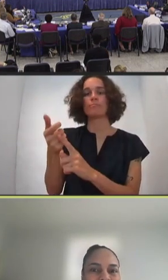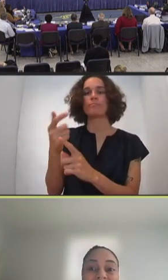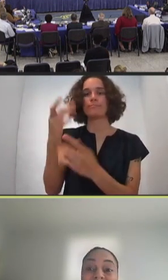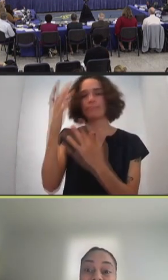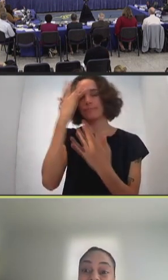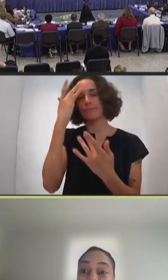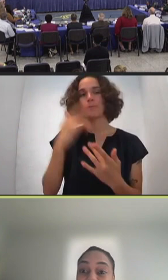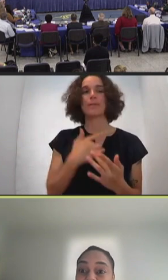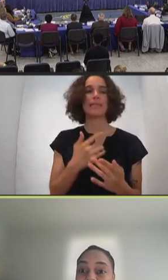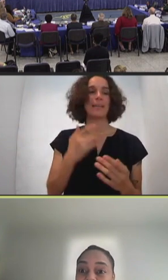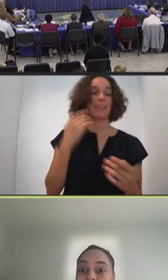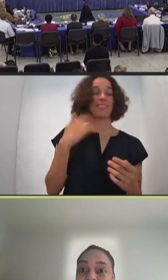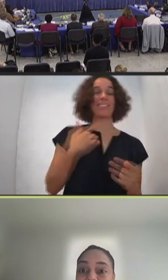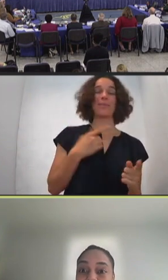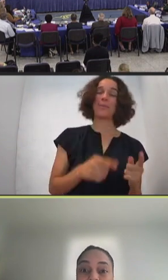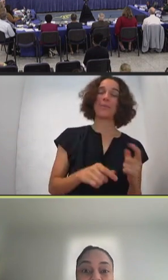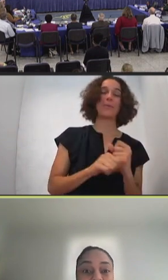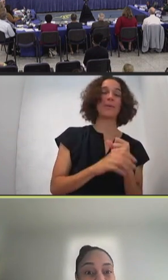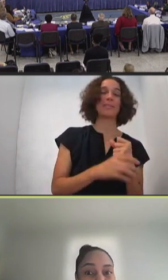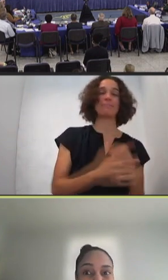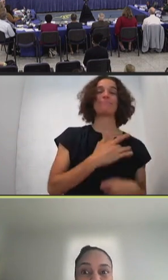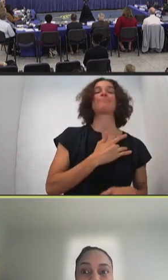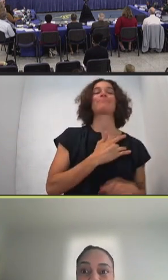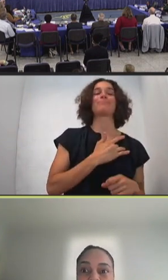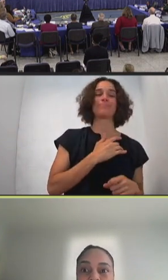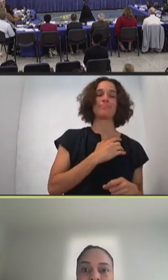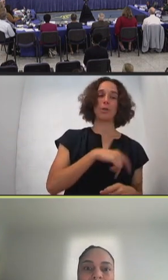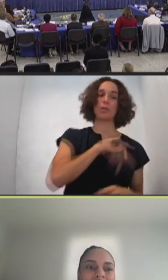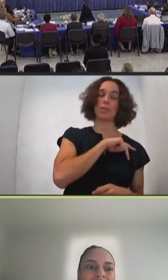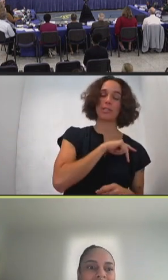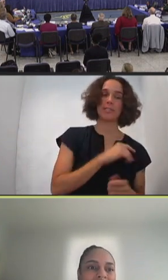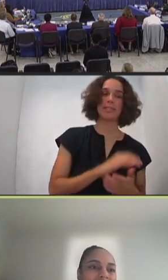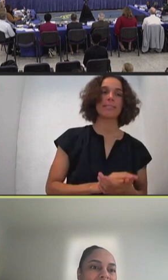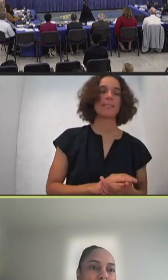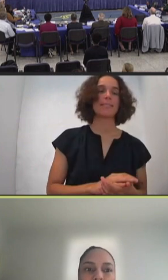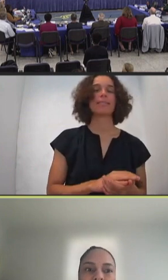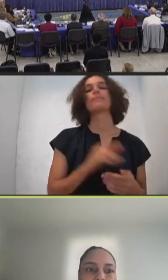And these -- this is a look at the ads for our long-term care facility residents, "More 'Up